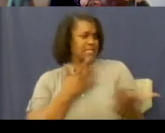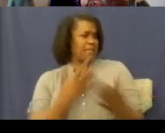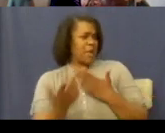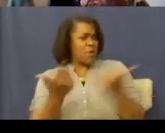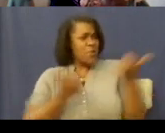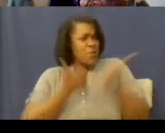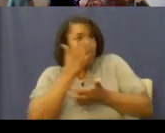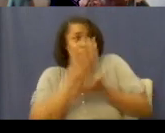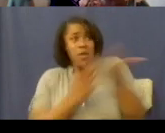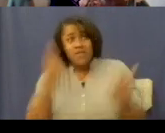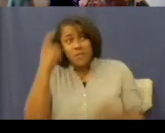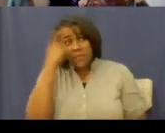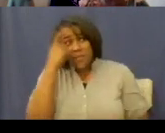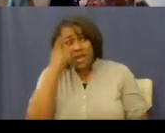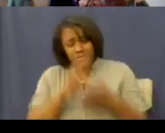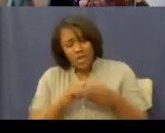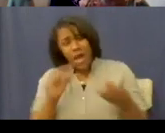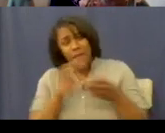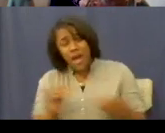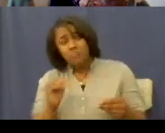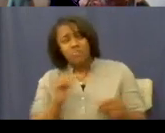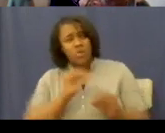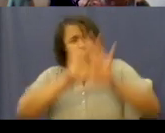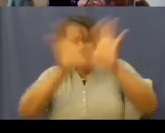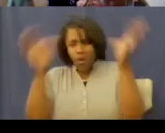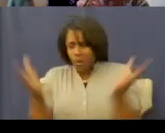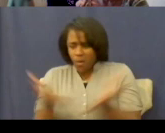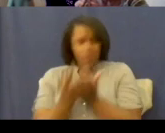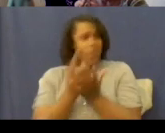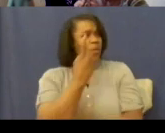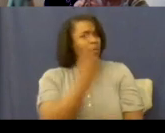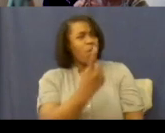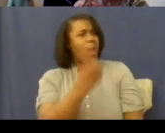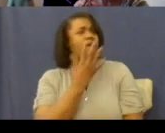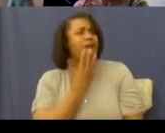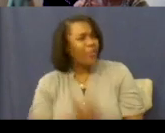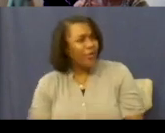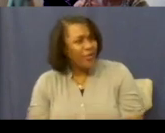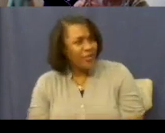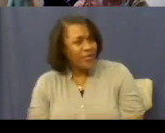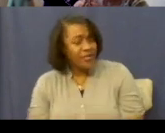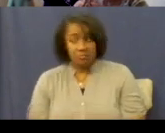It's all one color. Queenie: That's pretty cool.